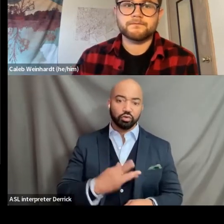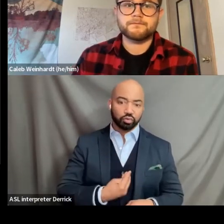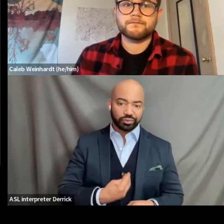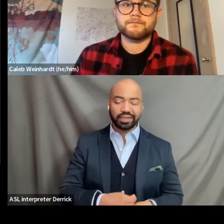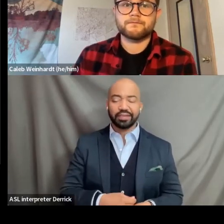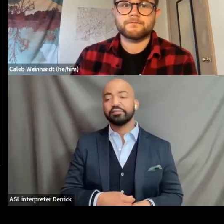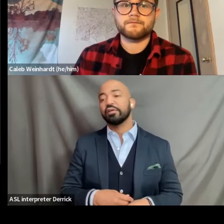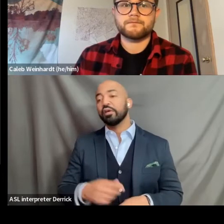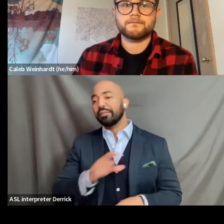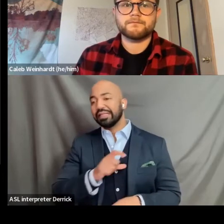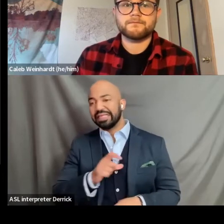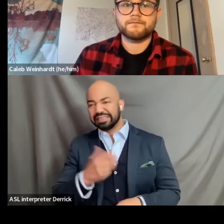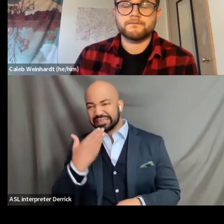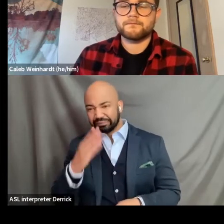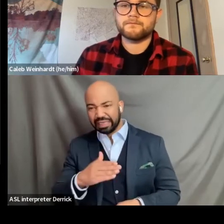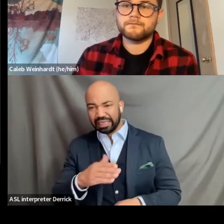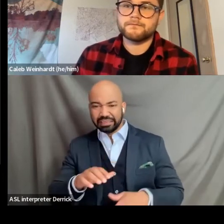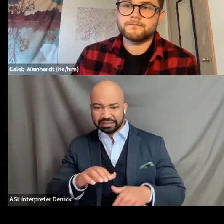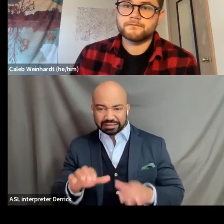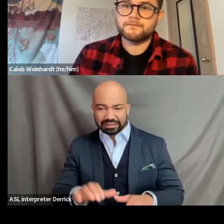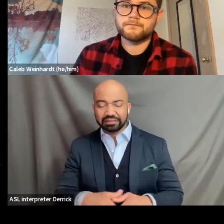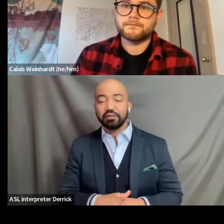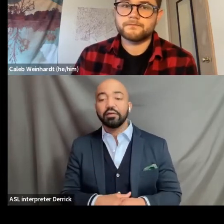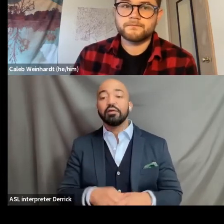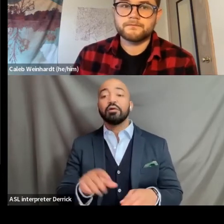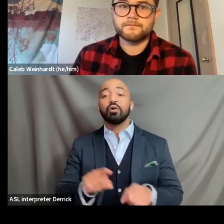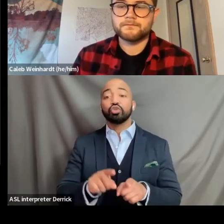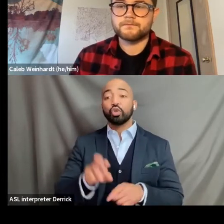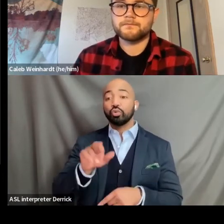and a whole bunch of things that make it worse for a lot of trans folks.